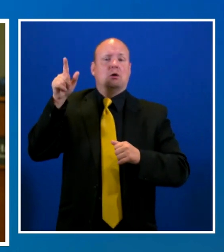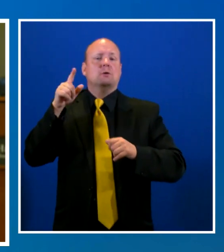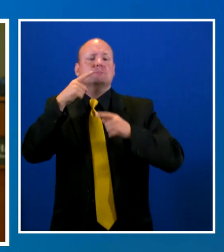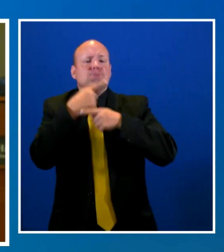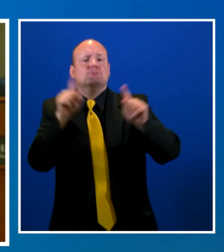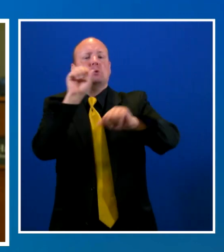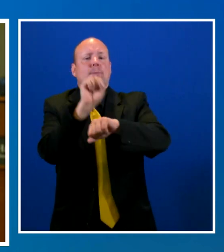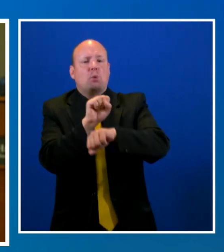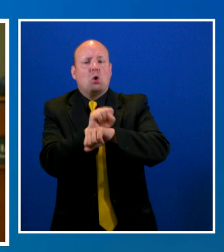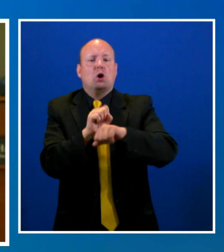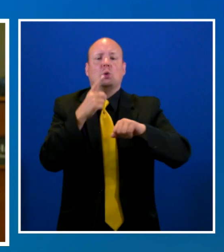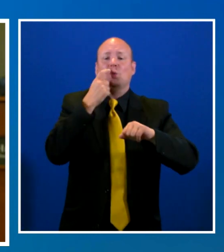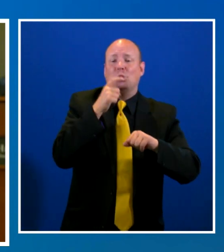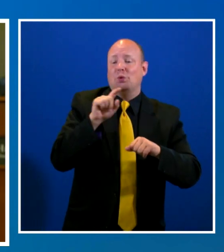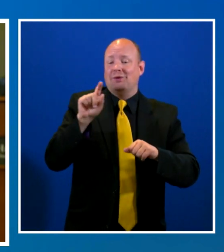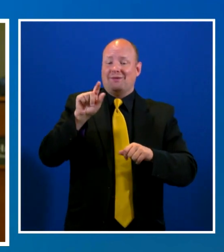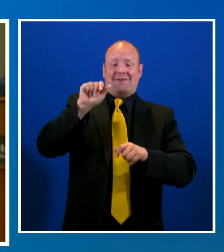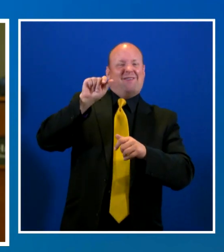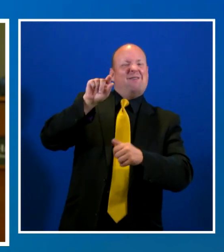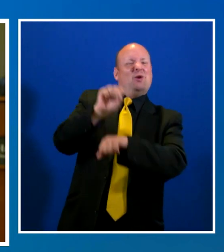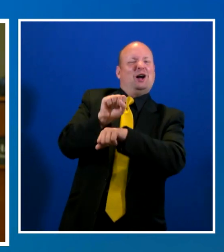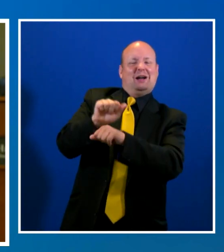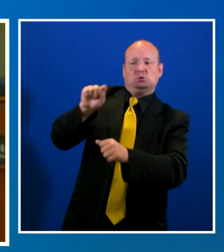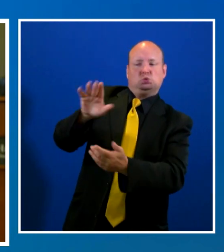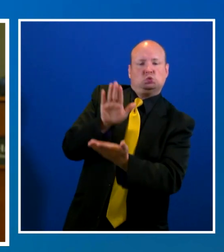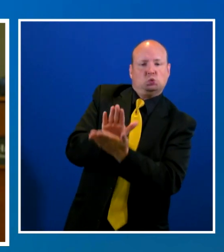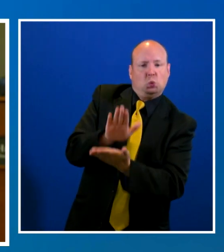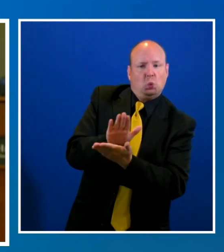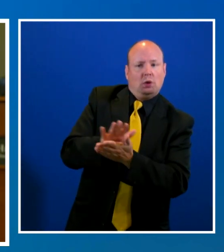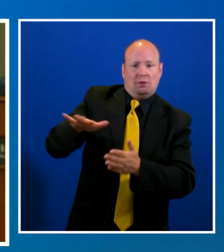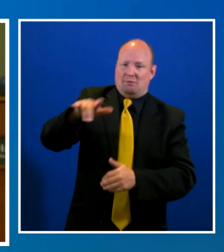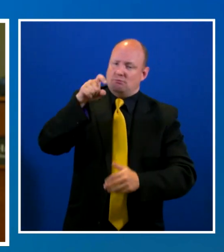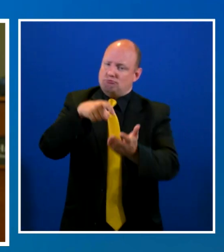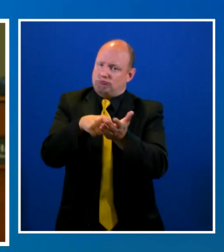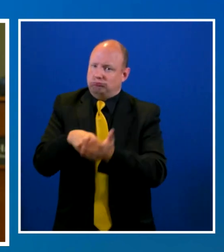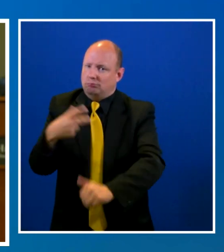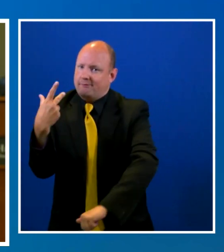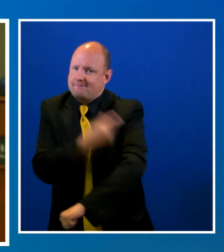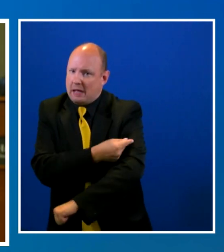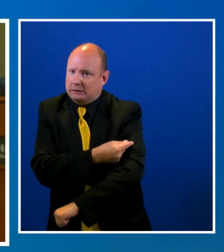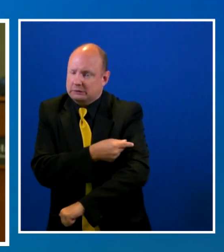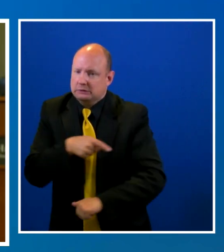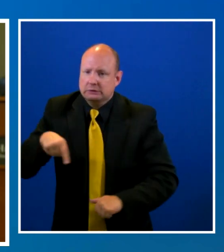12th grade, most child care and early learning and higher education.